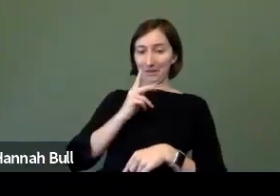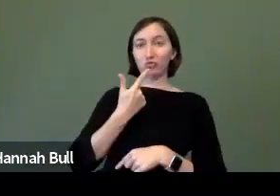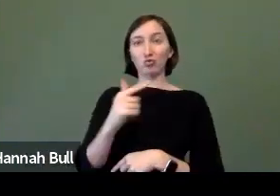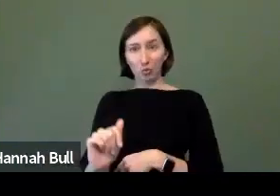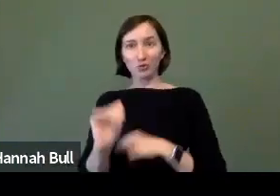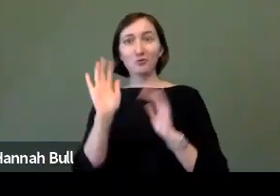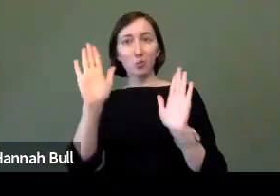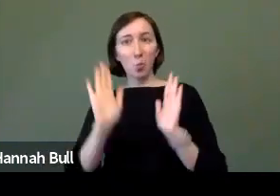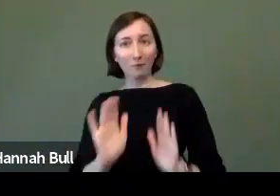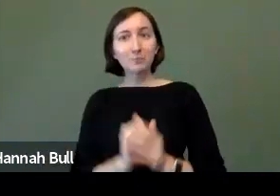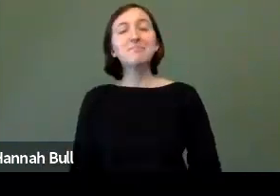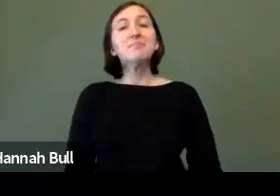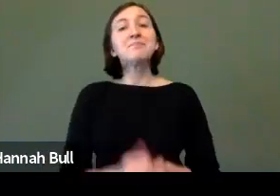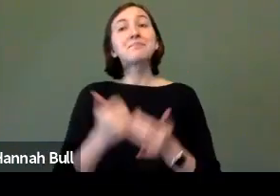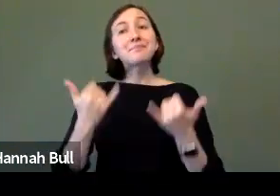I'm going to turn it over to Susanna.